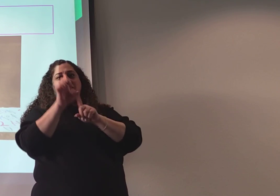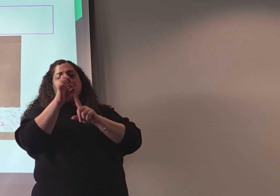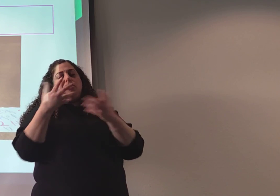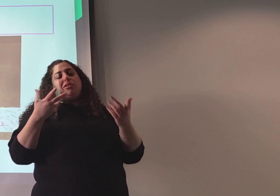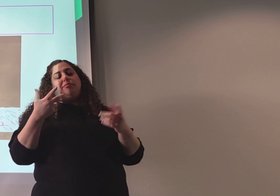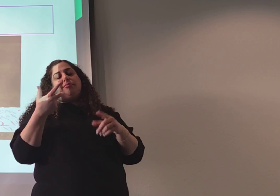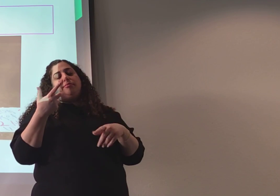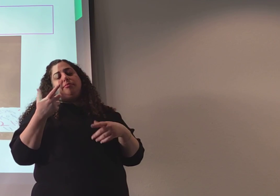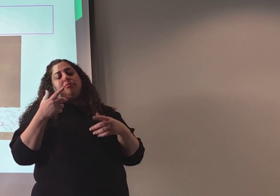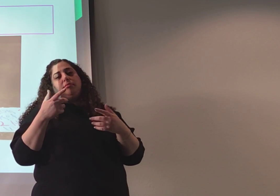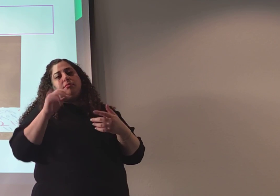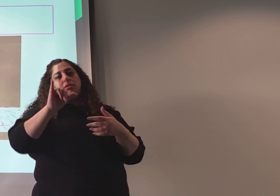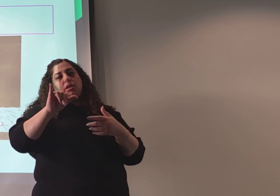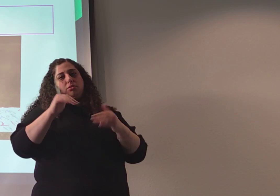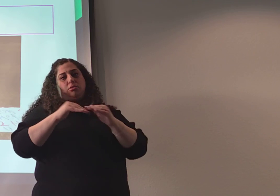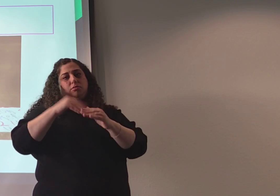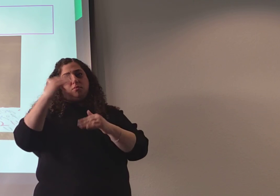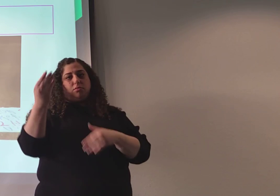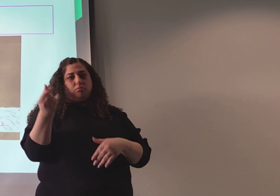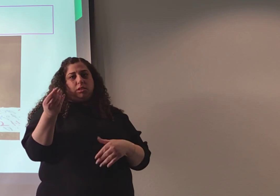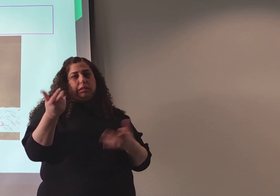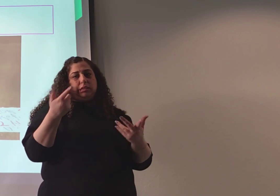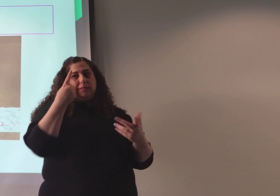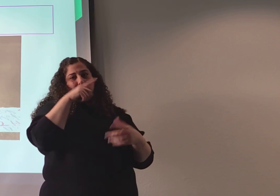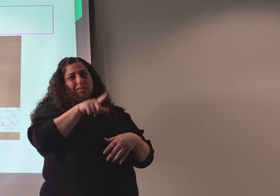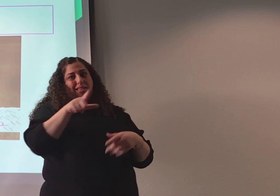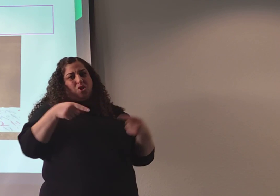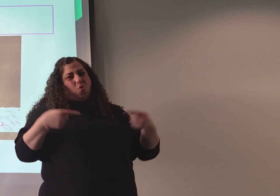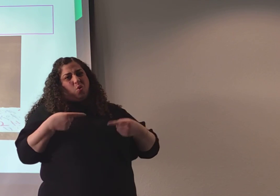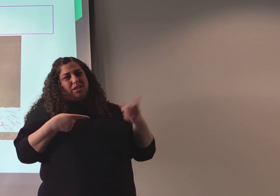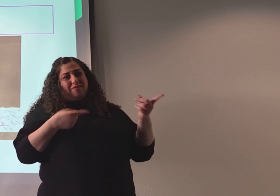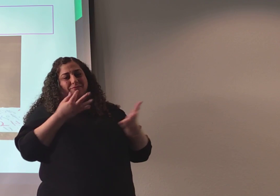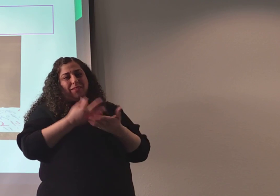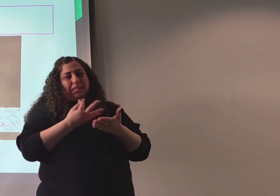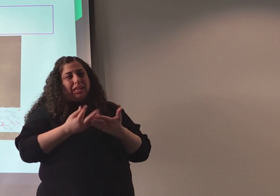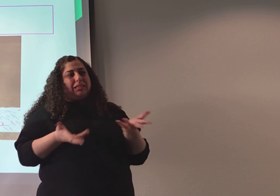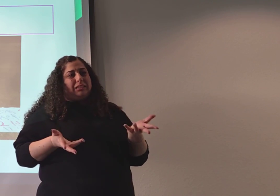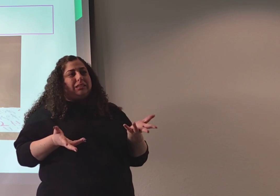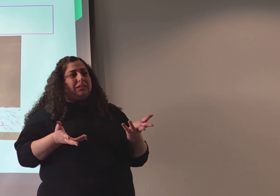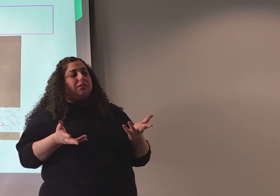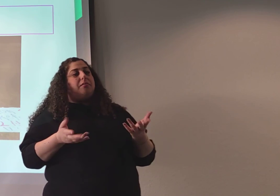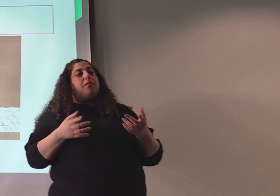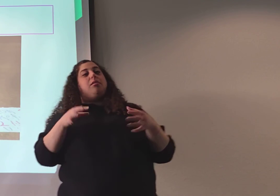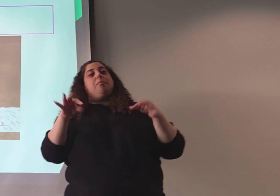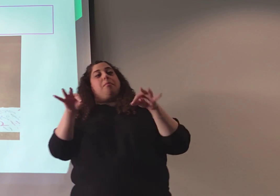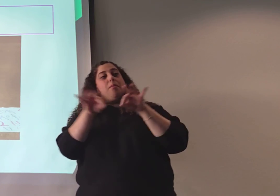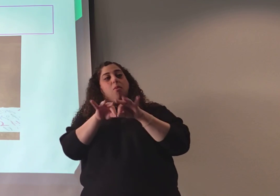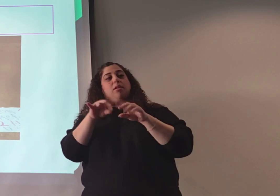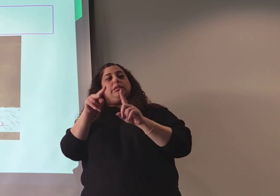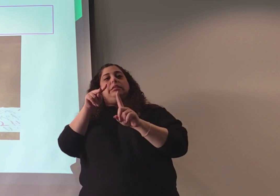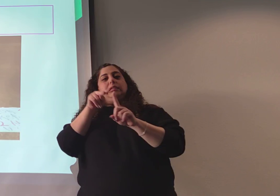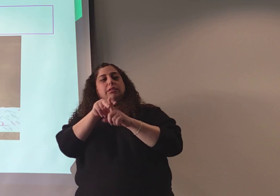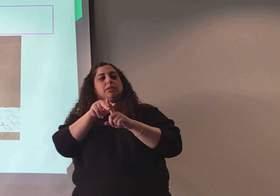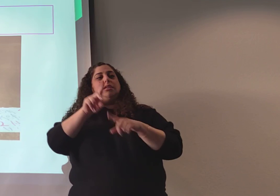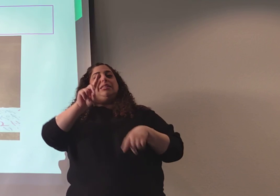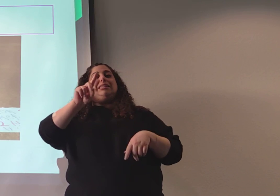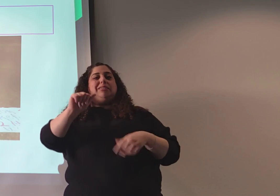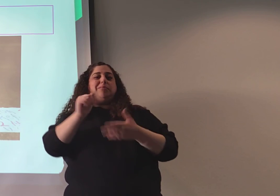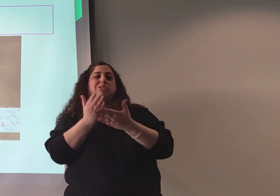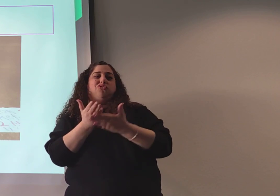They have a phone number, at least they used to have a tenants’ hotline number, and I